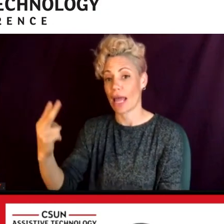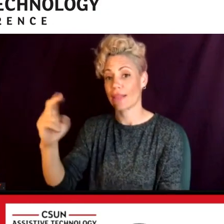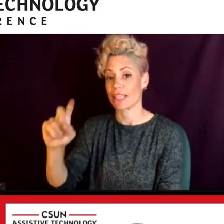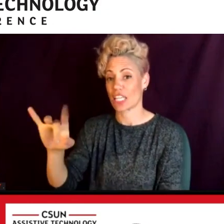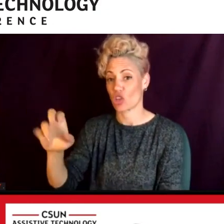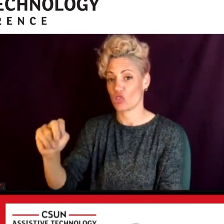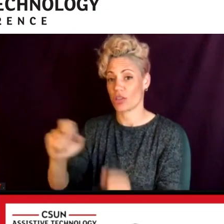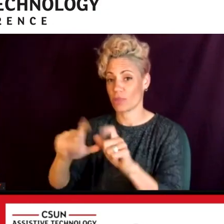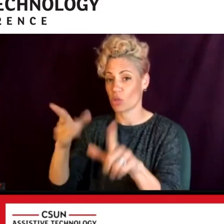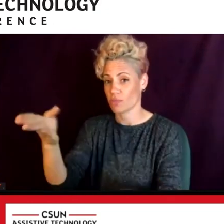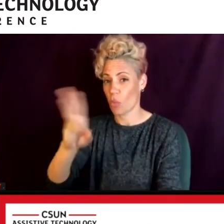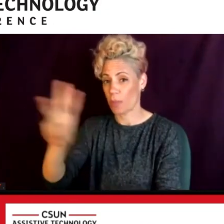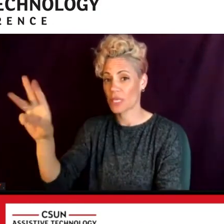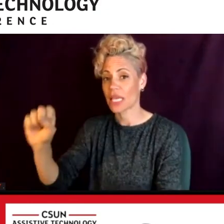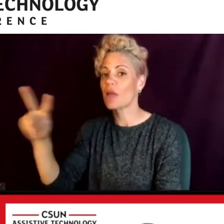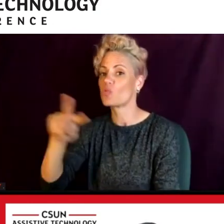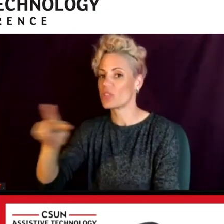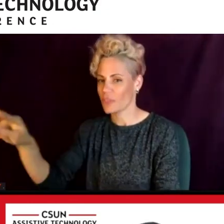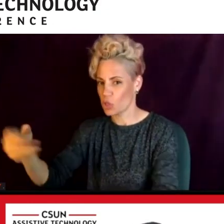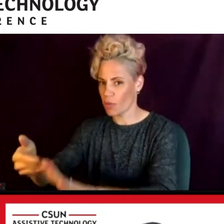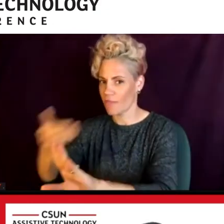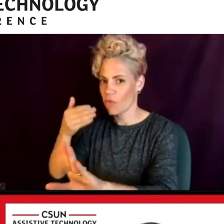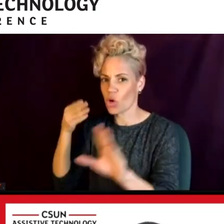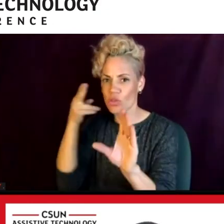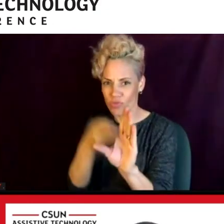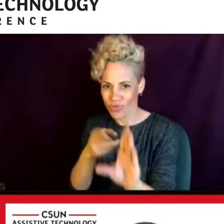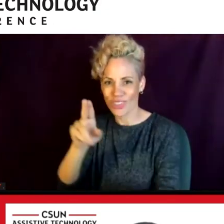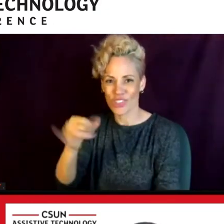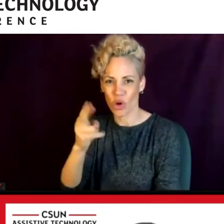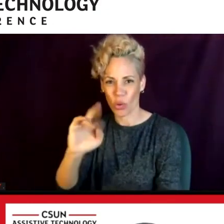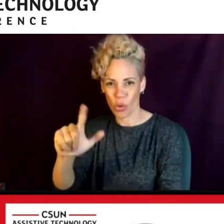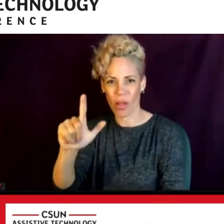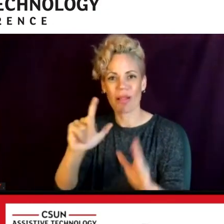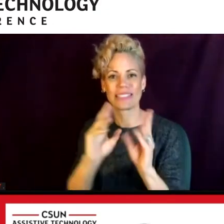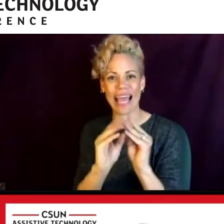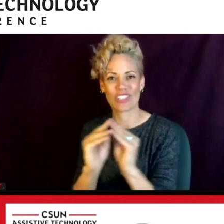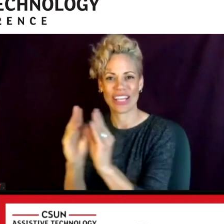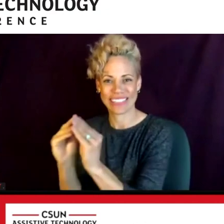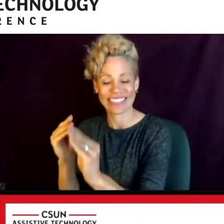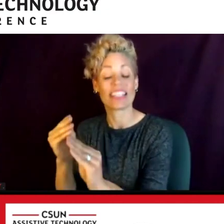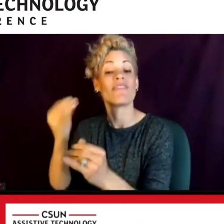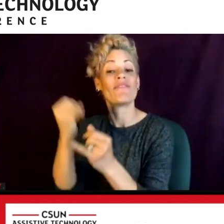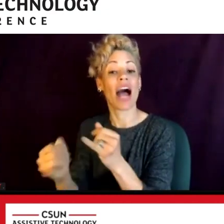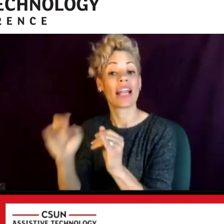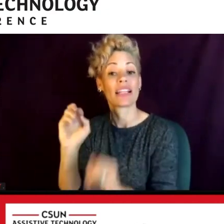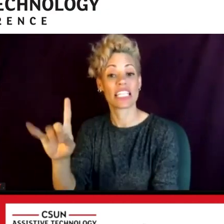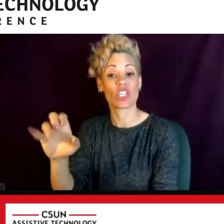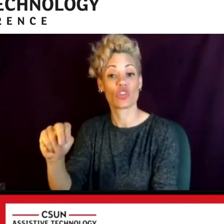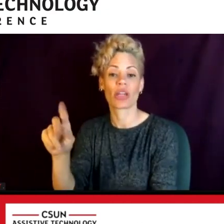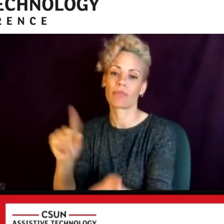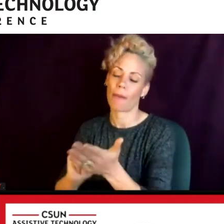So you can review it before you go to the journal sessions. The final edition will be published in the spring.